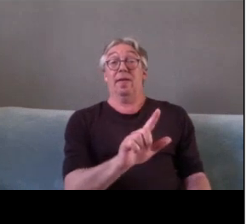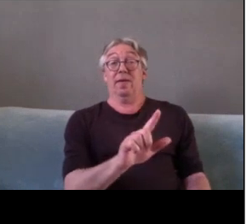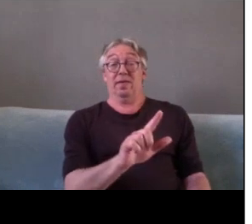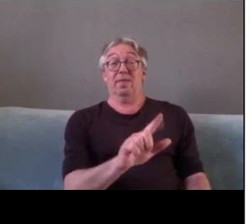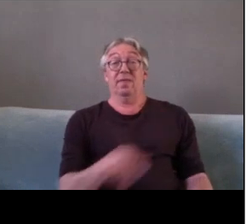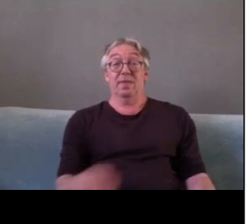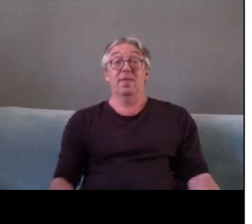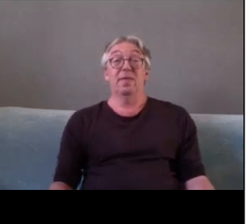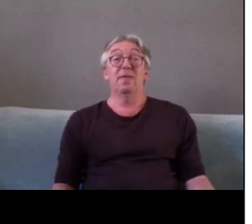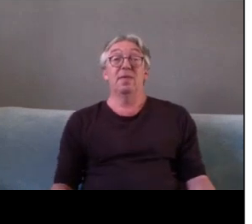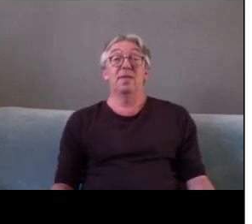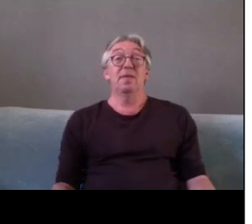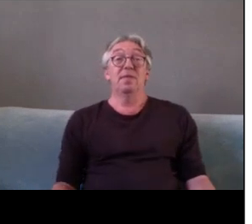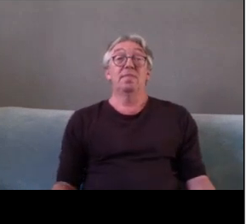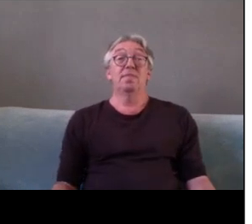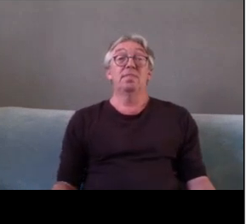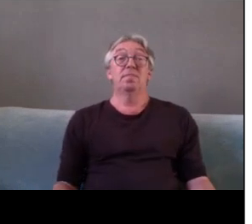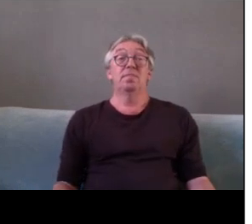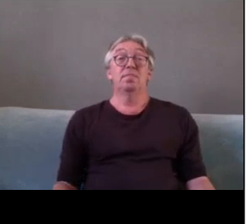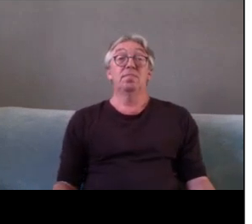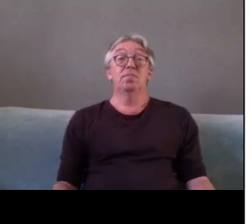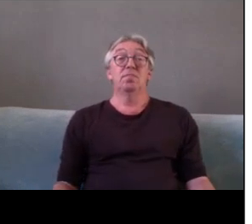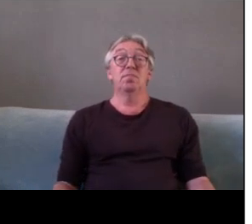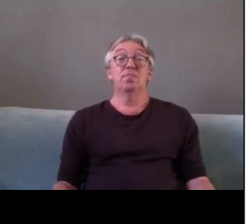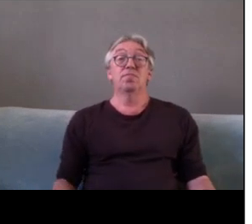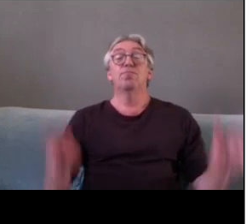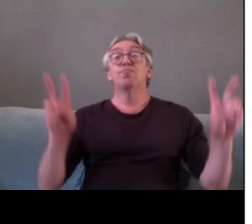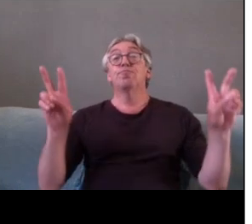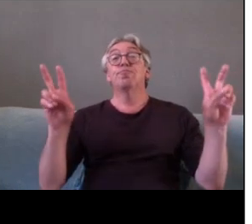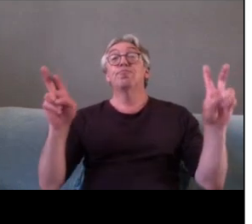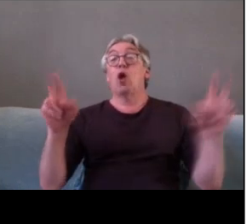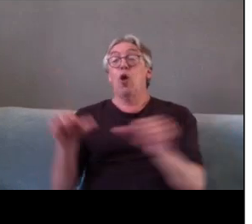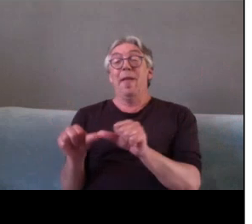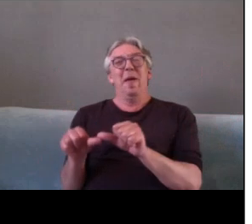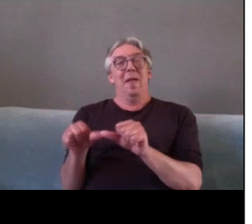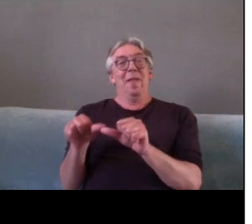And there is also what is called Next Generation 112 which is a system